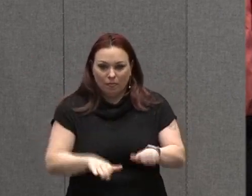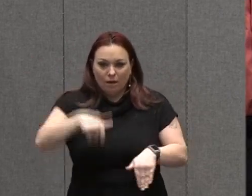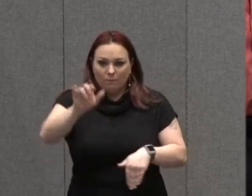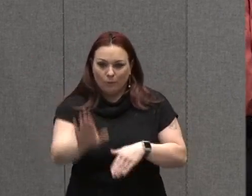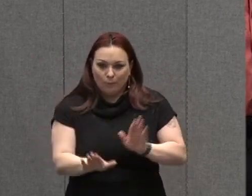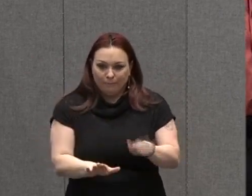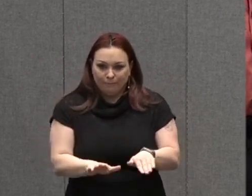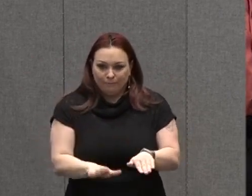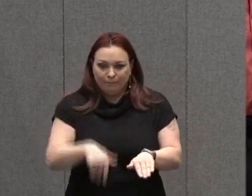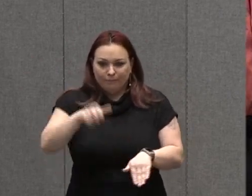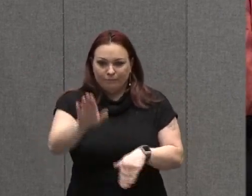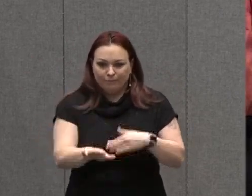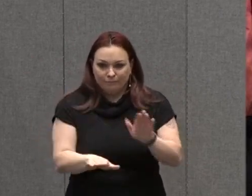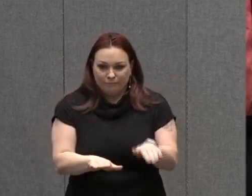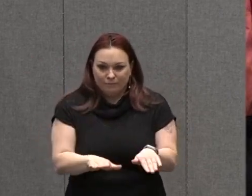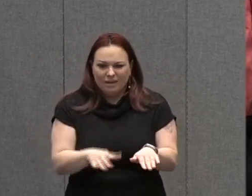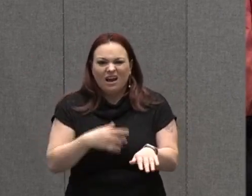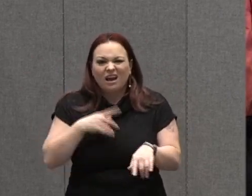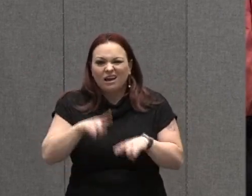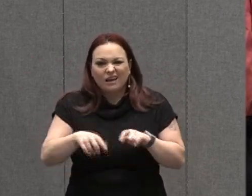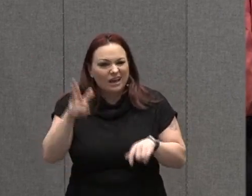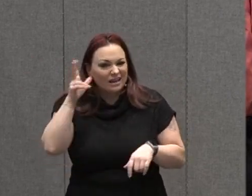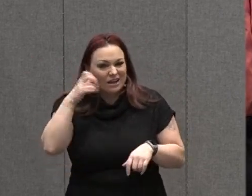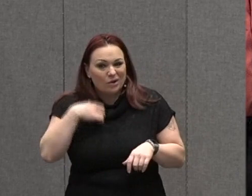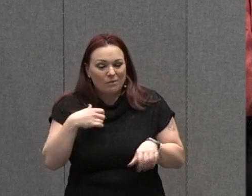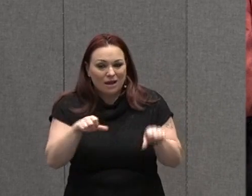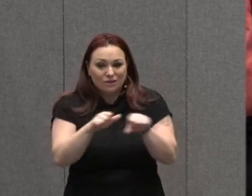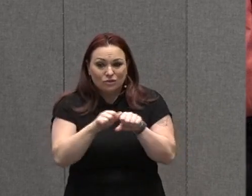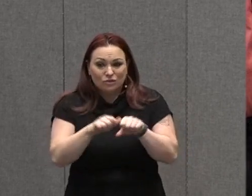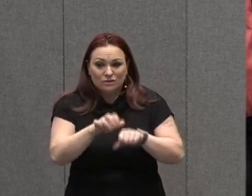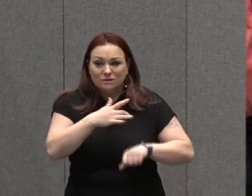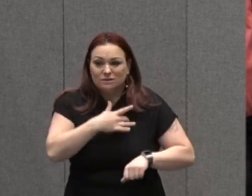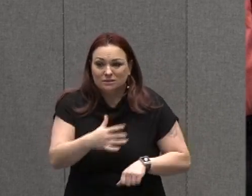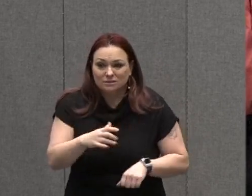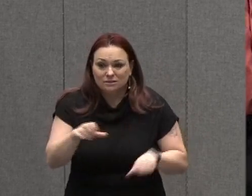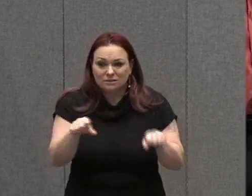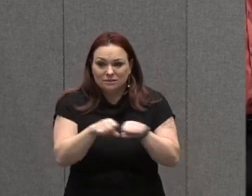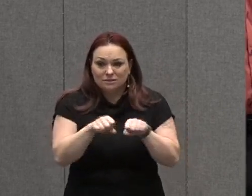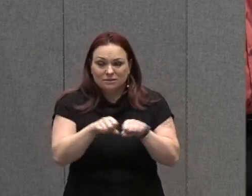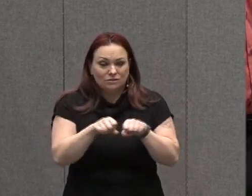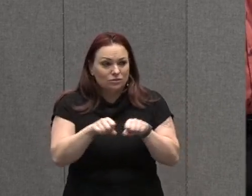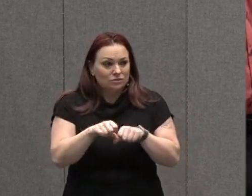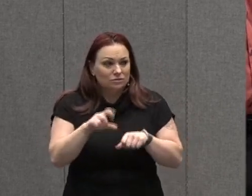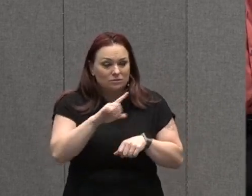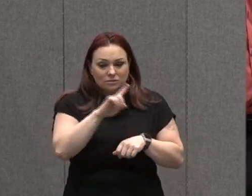I can't hear my shoes. I wear sneakers. What's the word for shoes? Shoes? Zapatos.